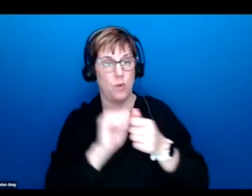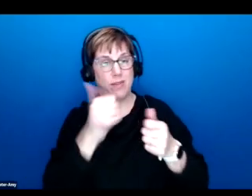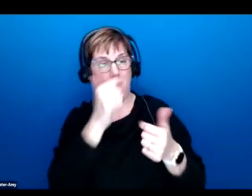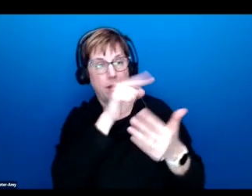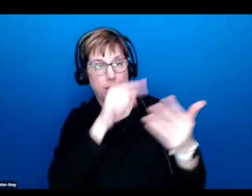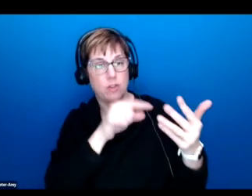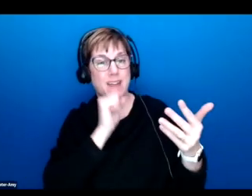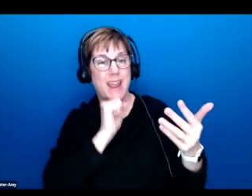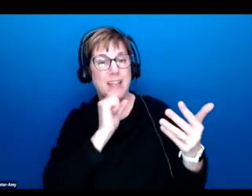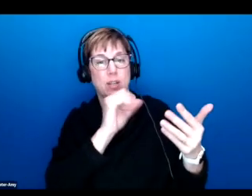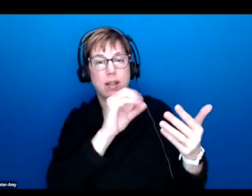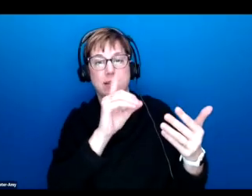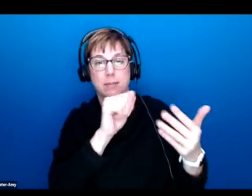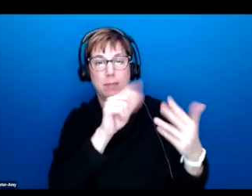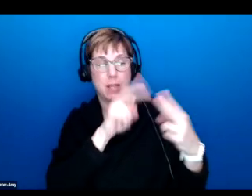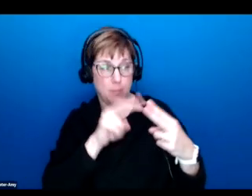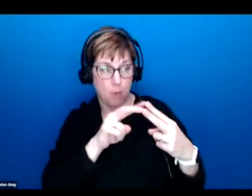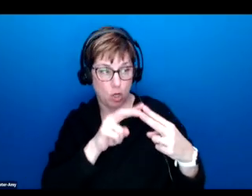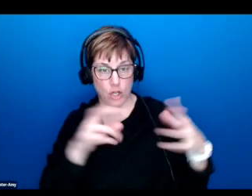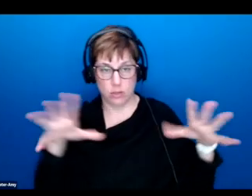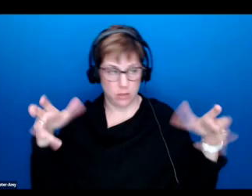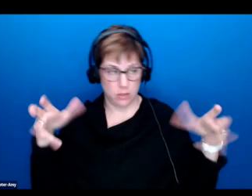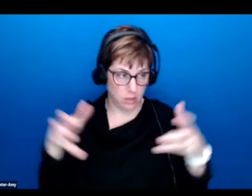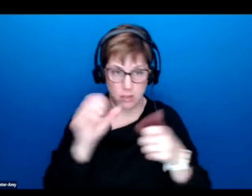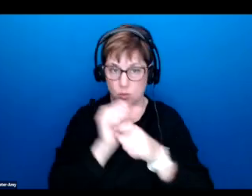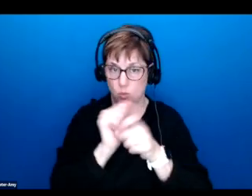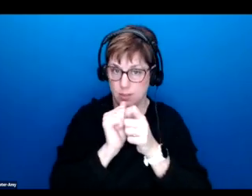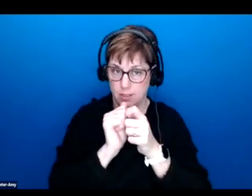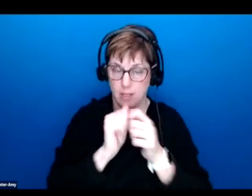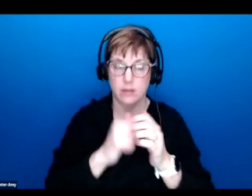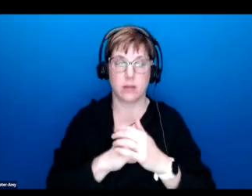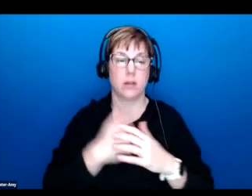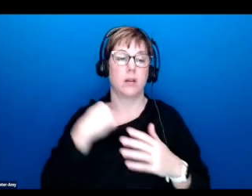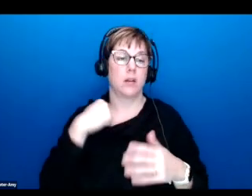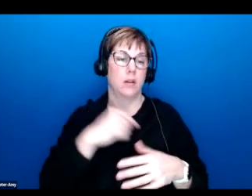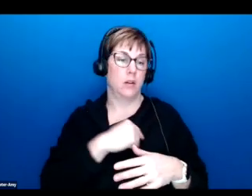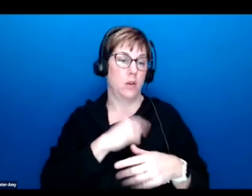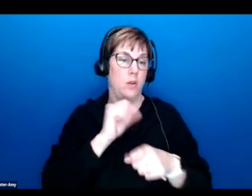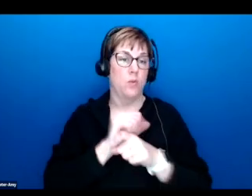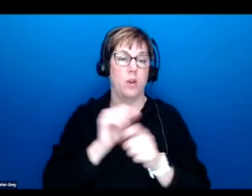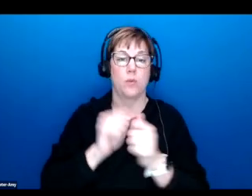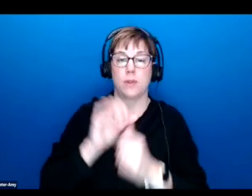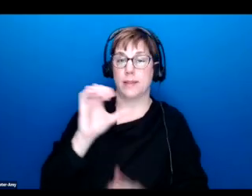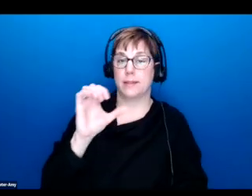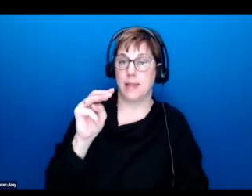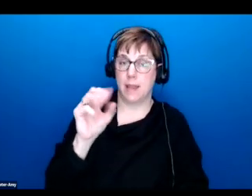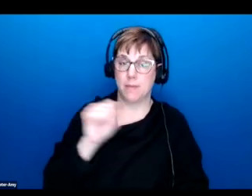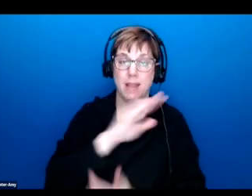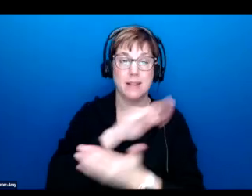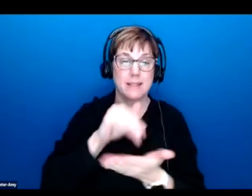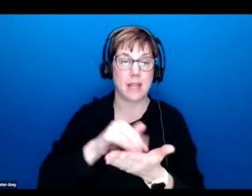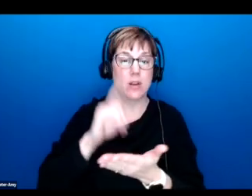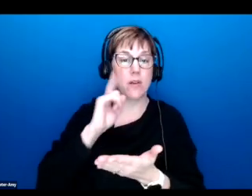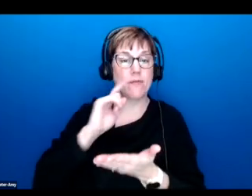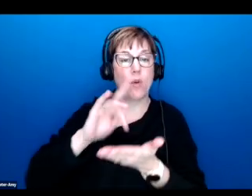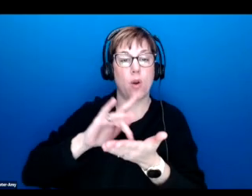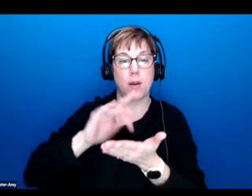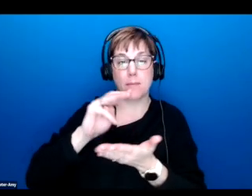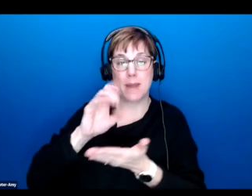disability partners and advocates. We have been working with CMS, the Centers for Medicare and Medicaid Services